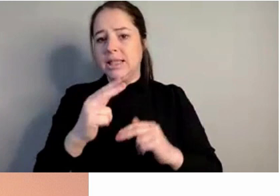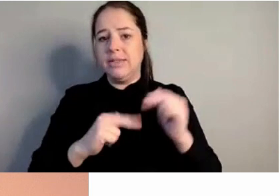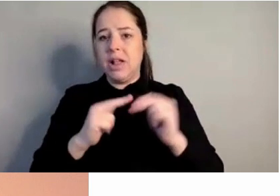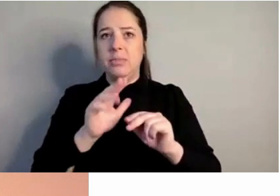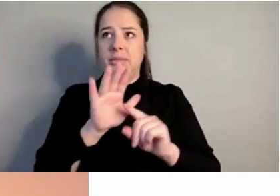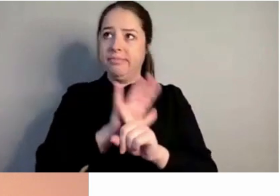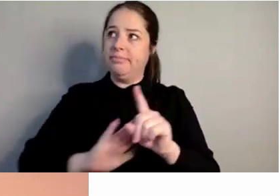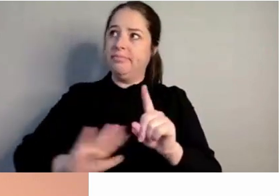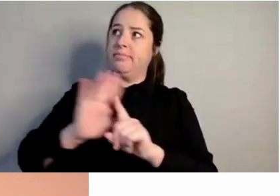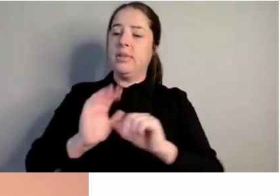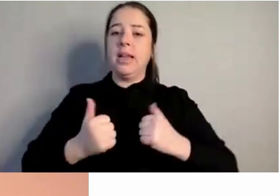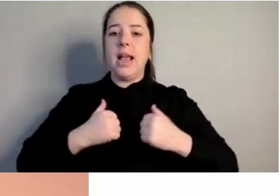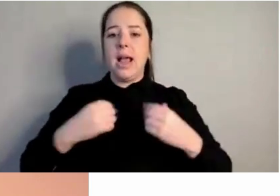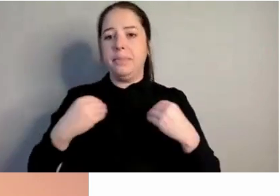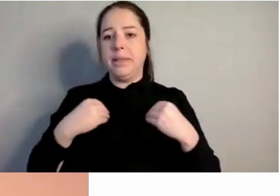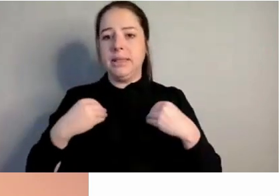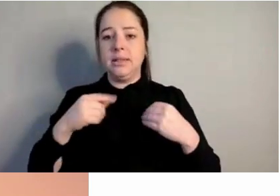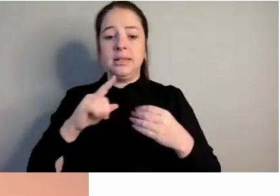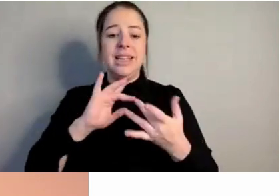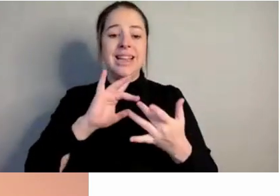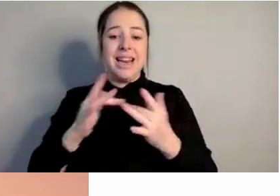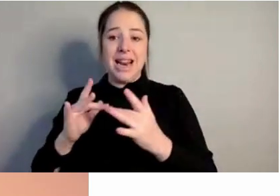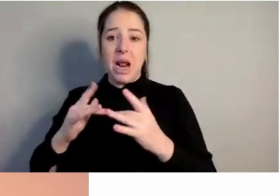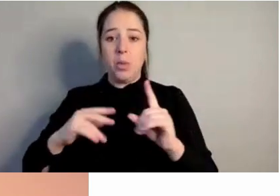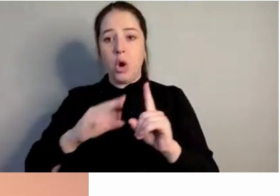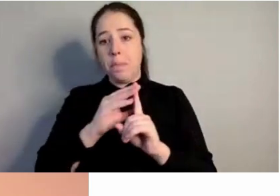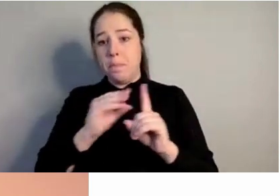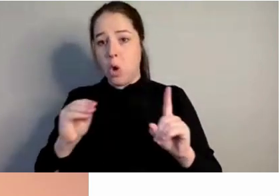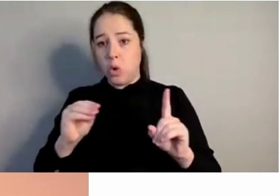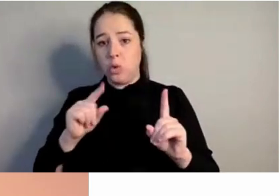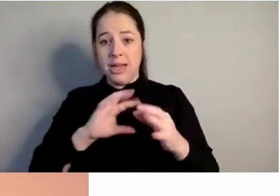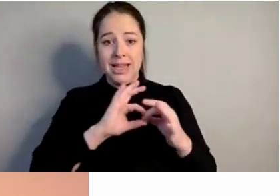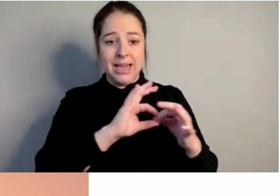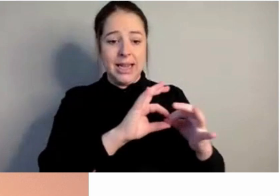The idea is that it's a networked model, that it connects all the way across the service,